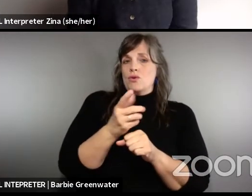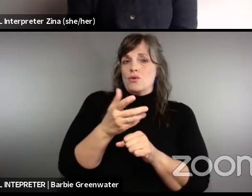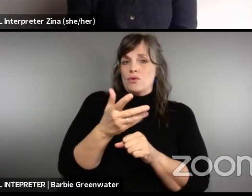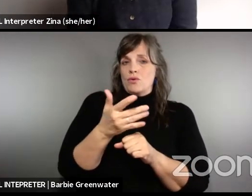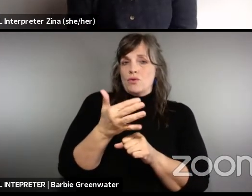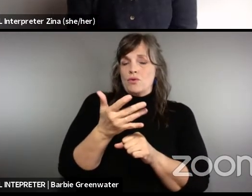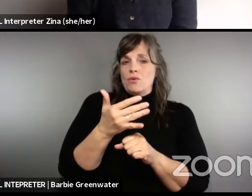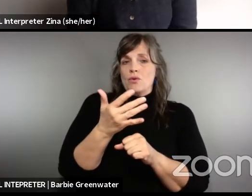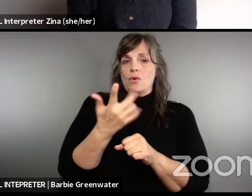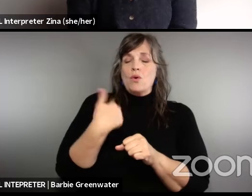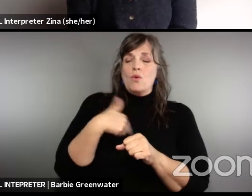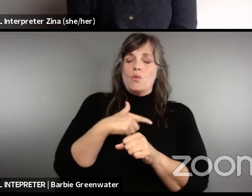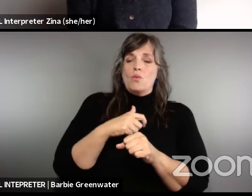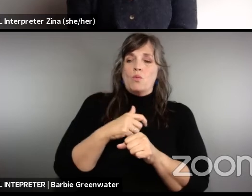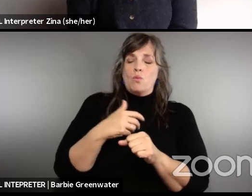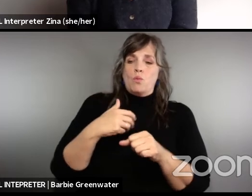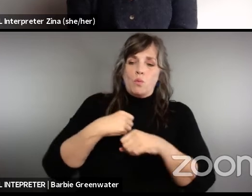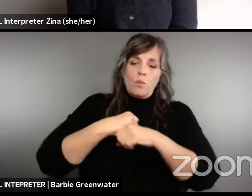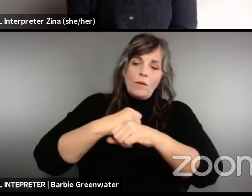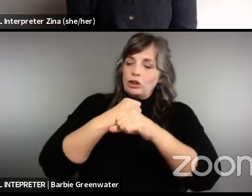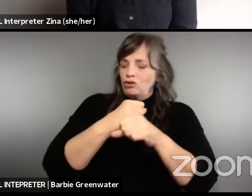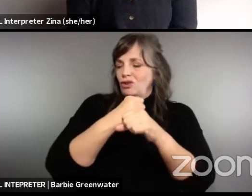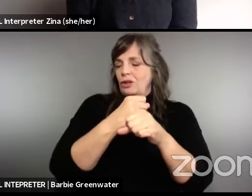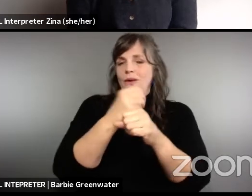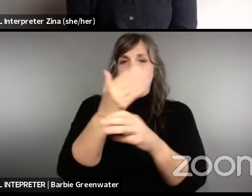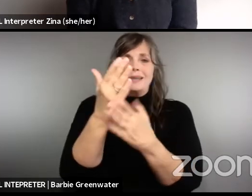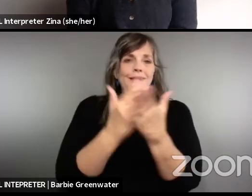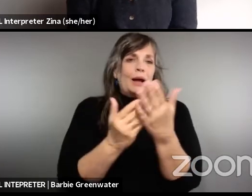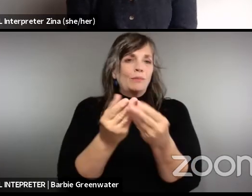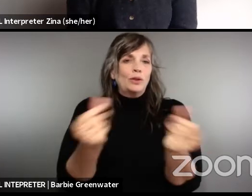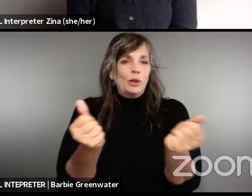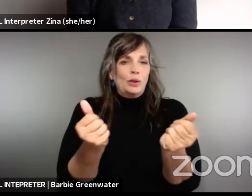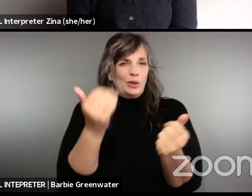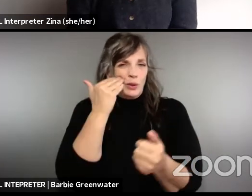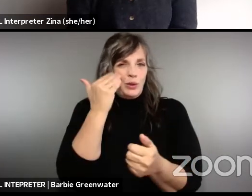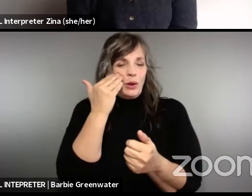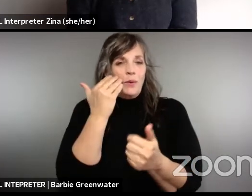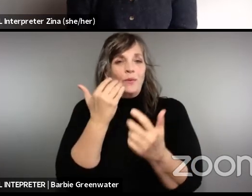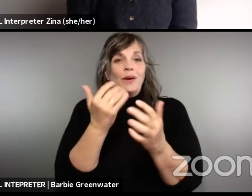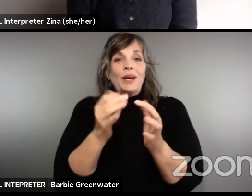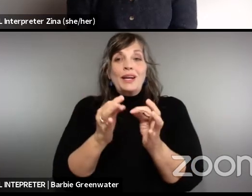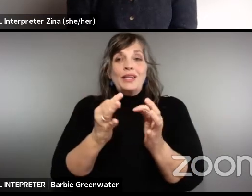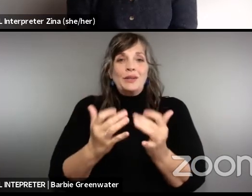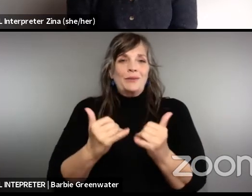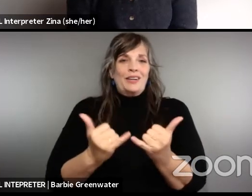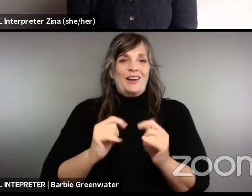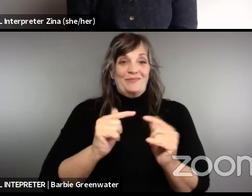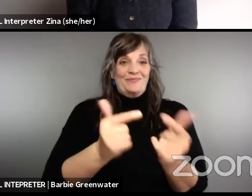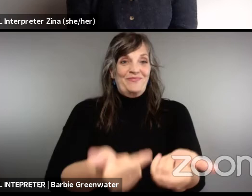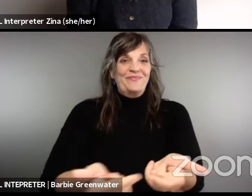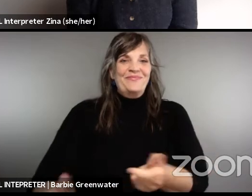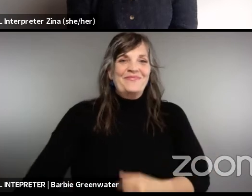that we were generating some solutions, you know? So most of the artists came on board.